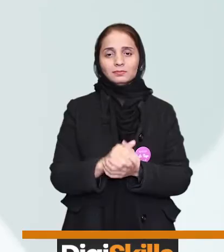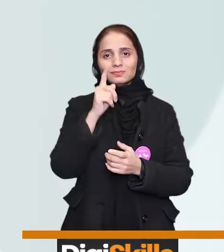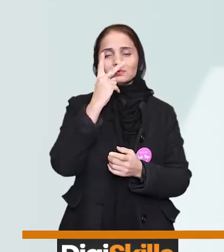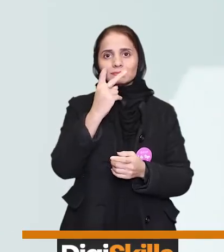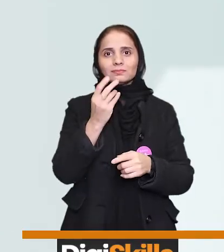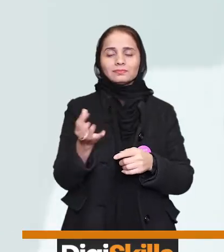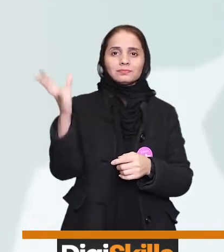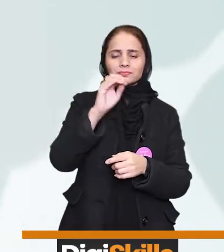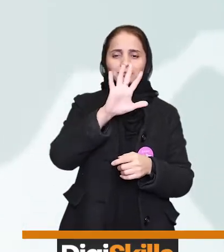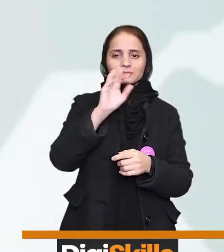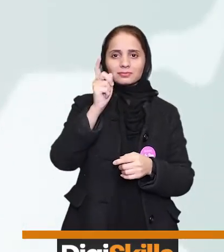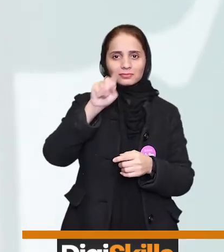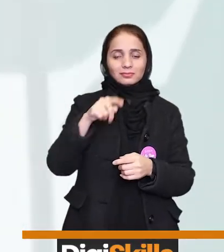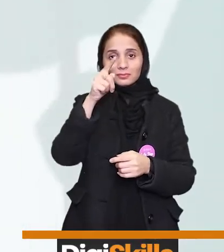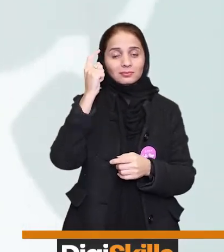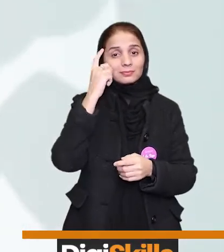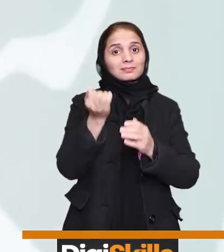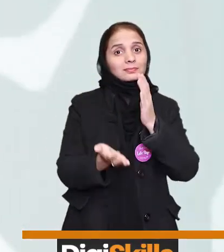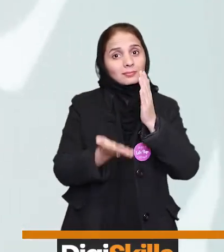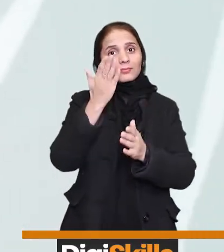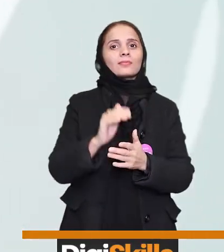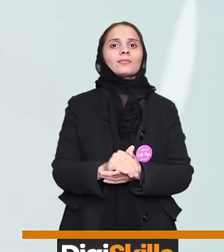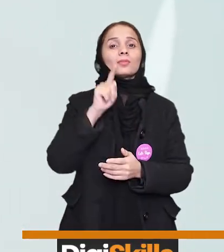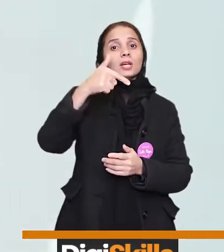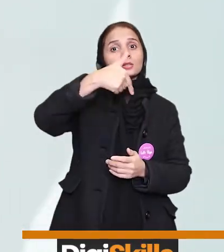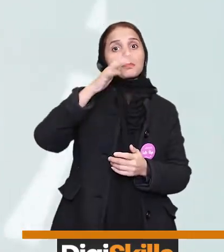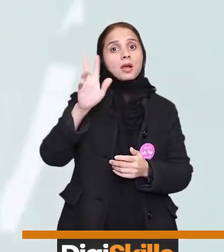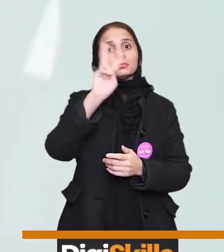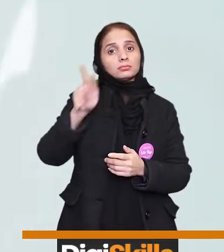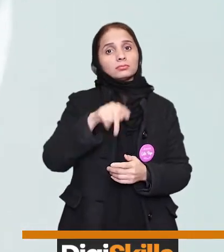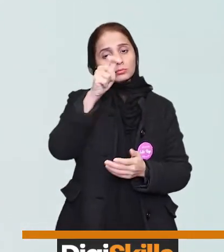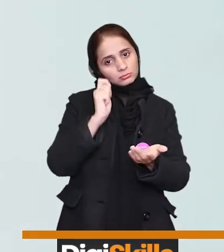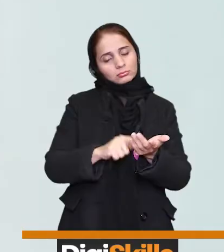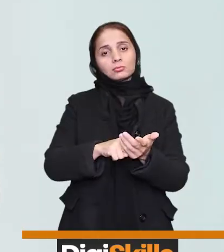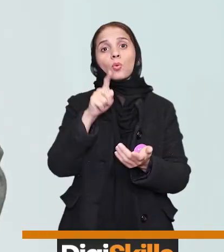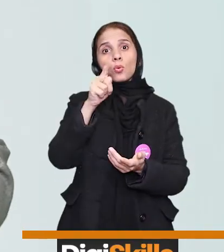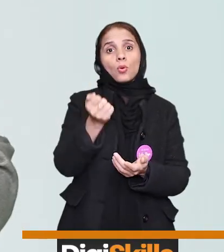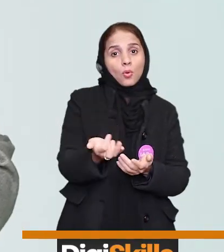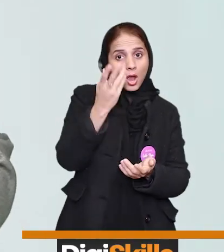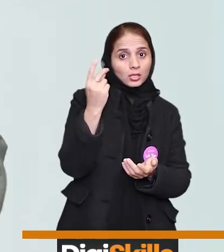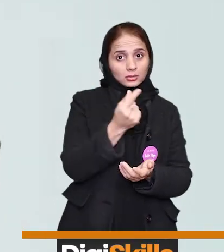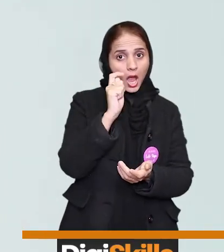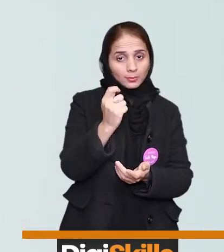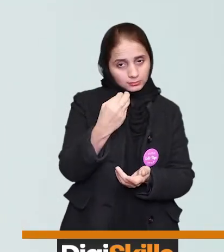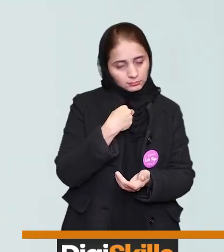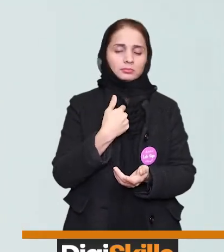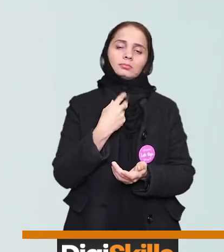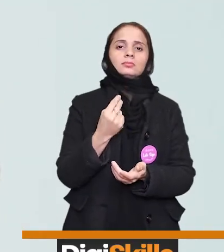You will not charge them 50 dollars instead you will charge them 75 dollars or maybe even 100 dollars.